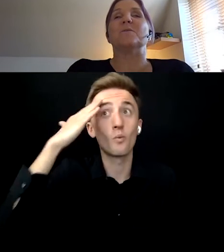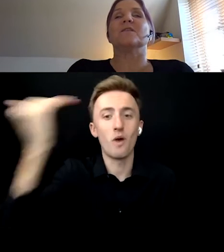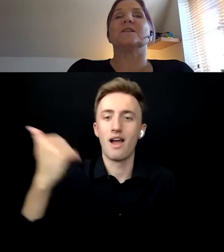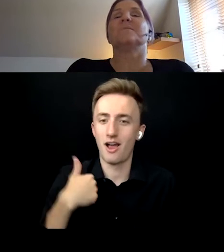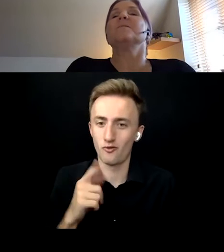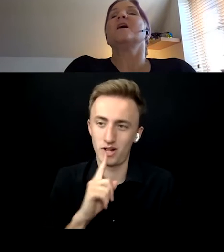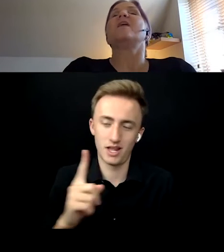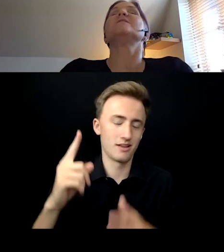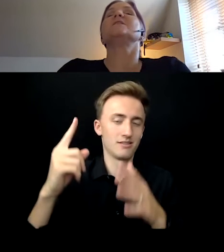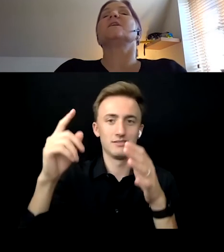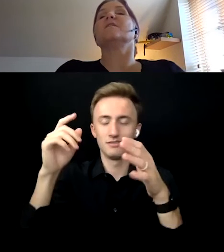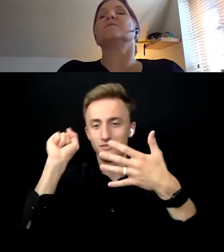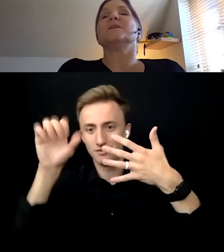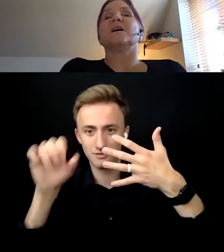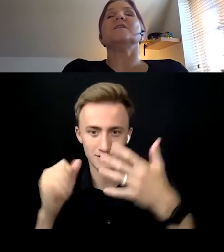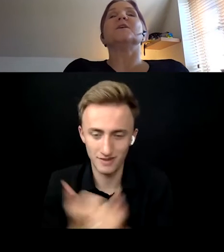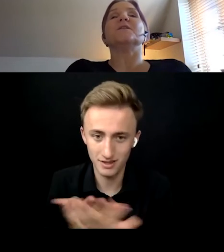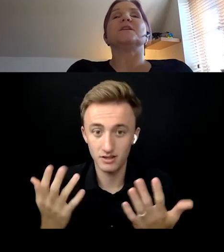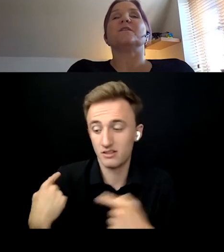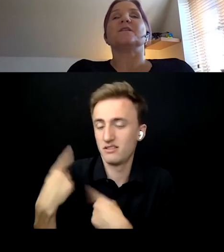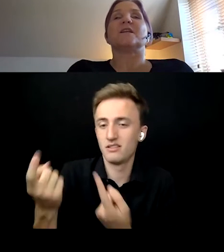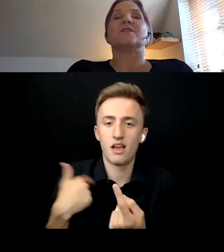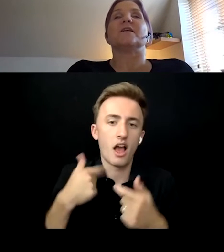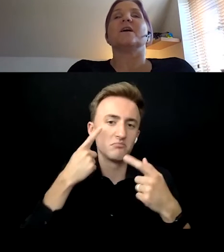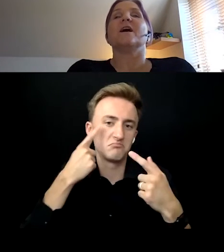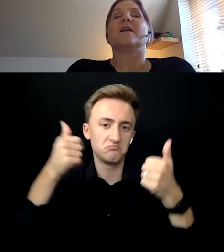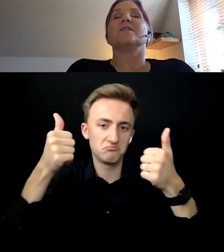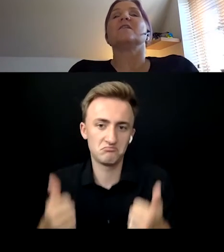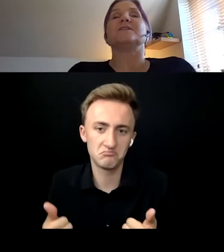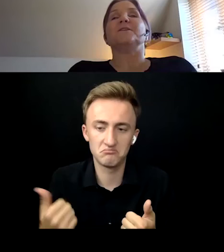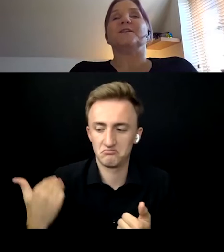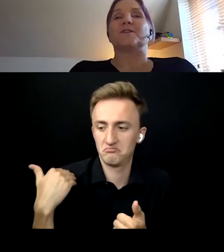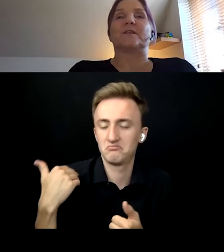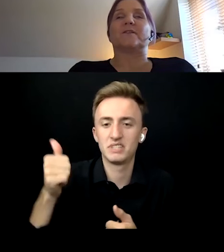all of this, ever since I lost my site around the turn-of-the-century and I started using a screen